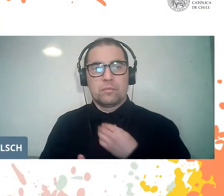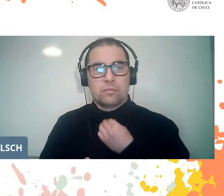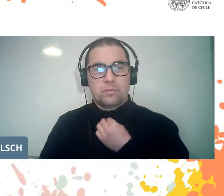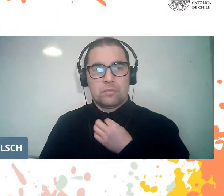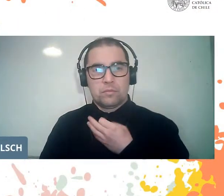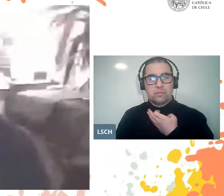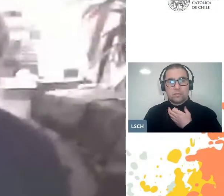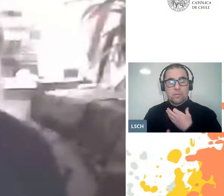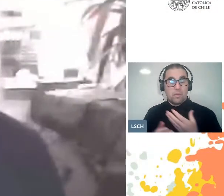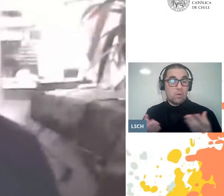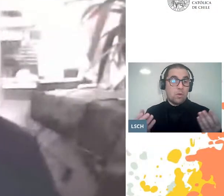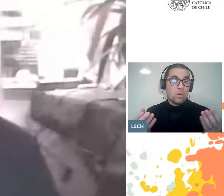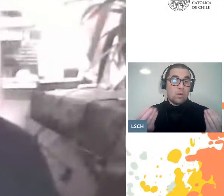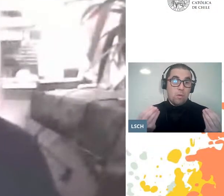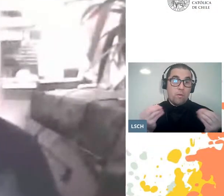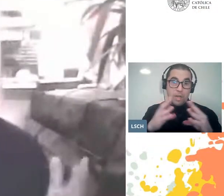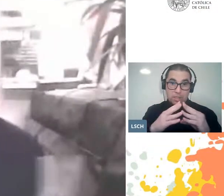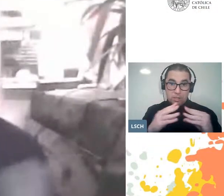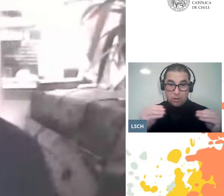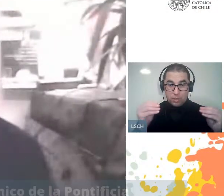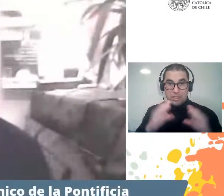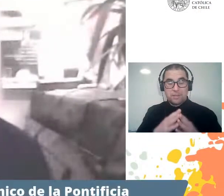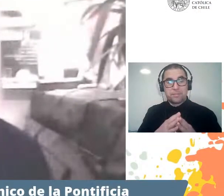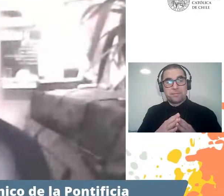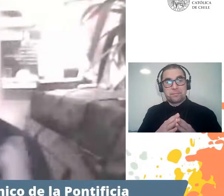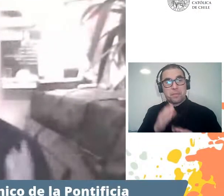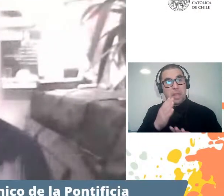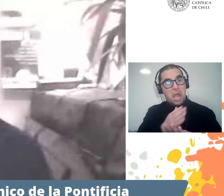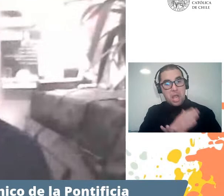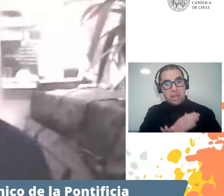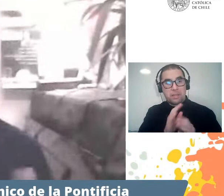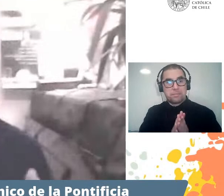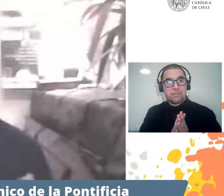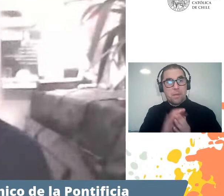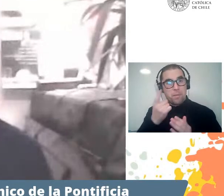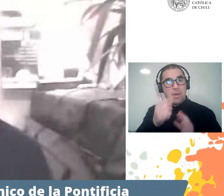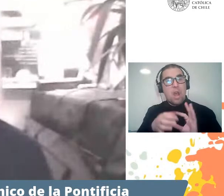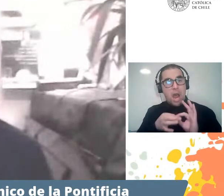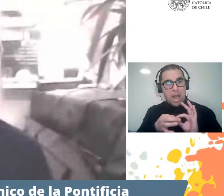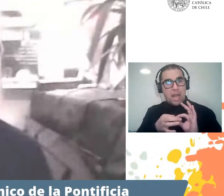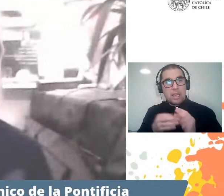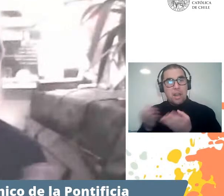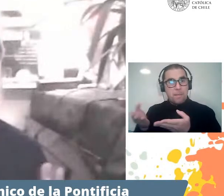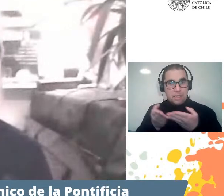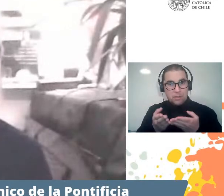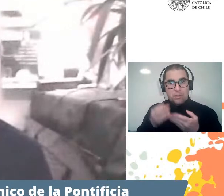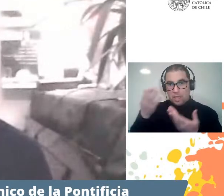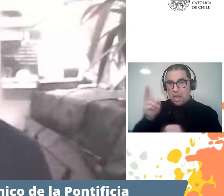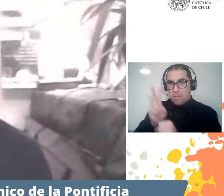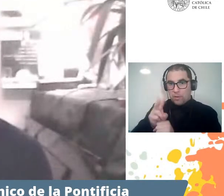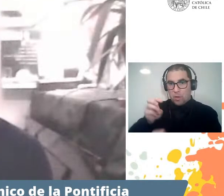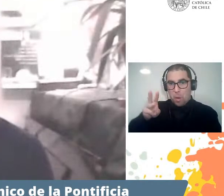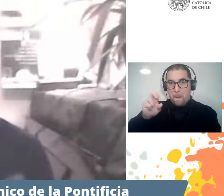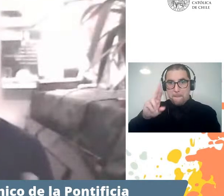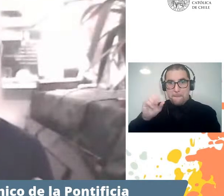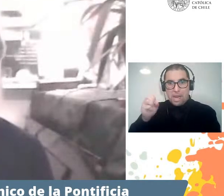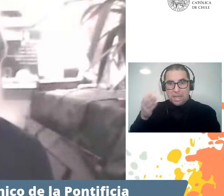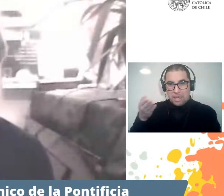Good evening. First of all, I want to thank the invitation of master Miryam Singer to be part